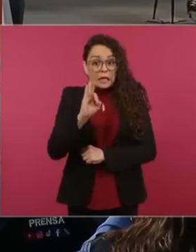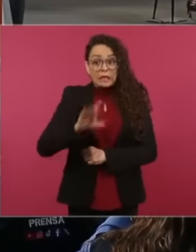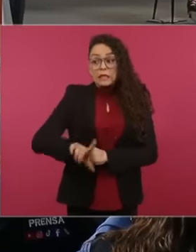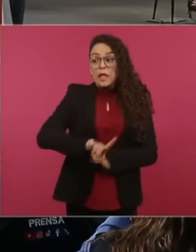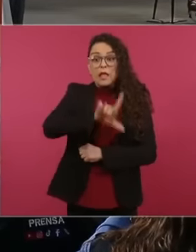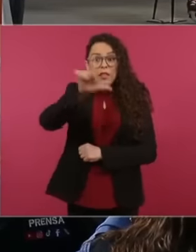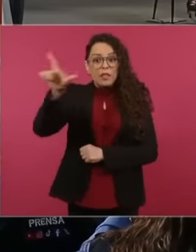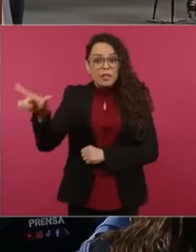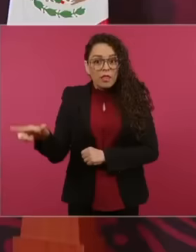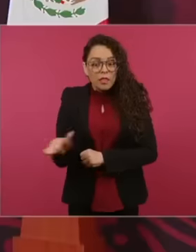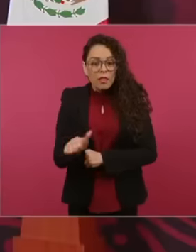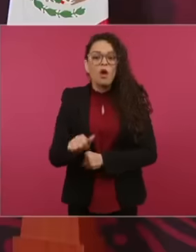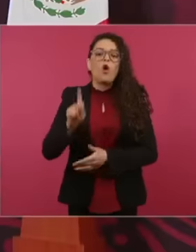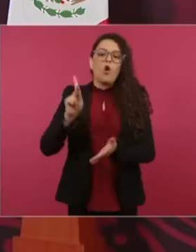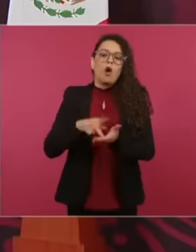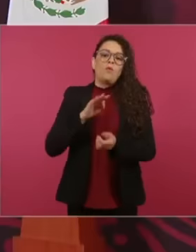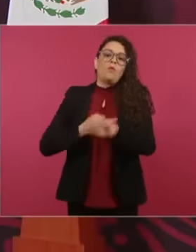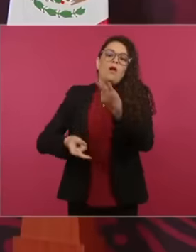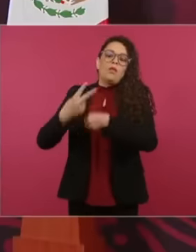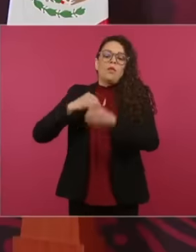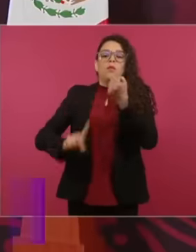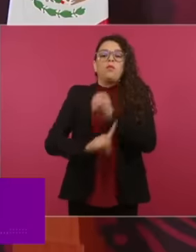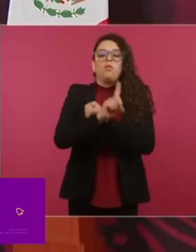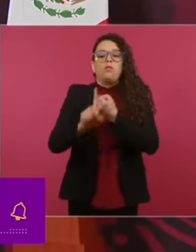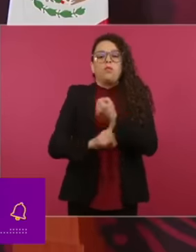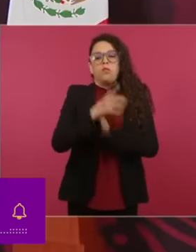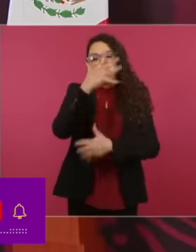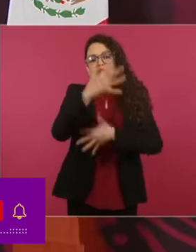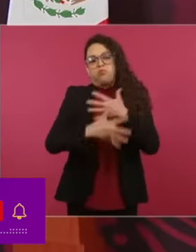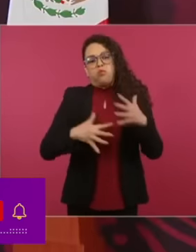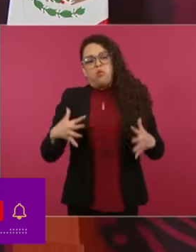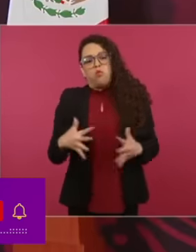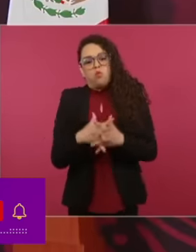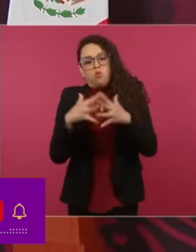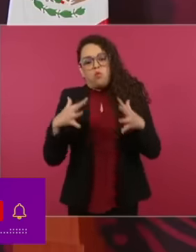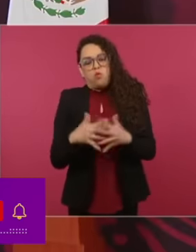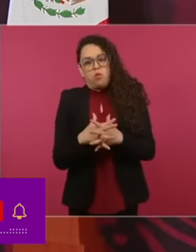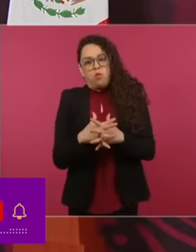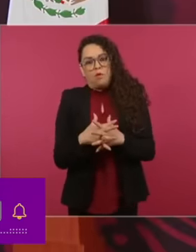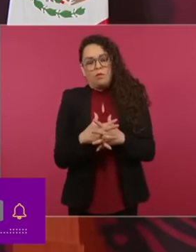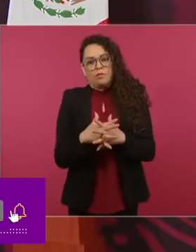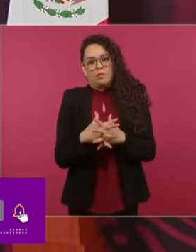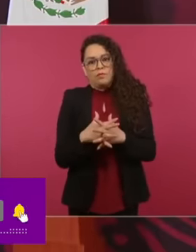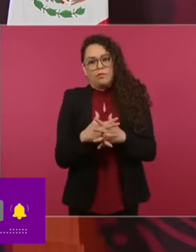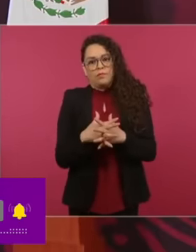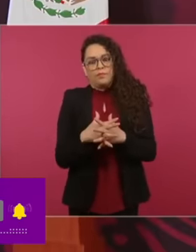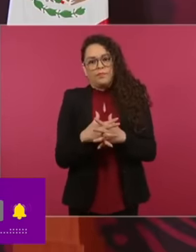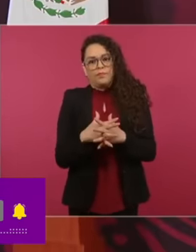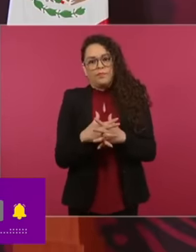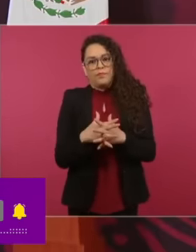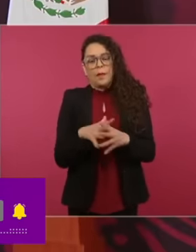war. The solution needs more time. We must open the